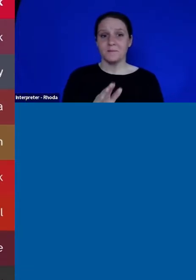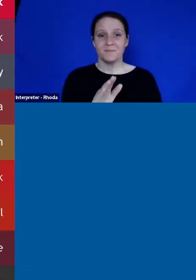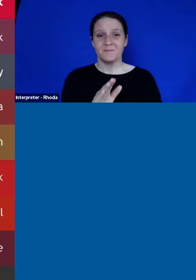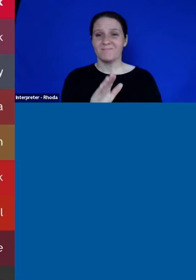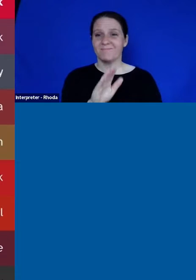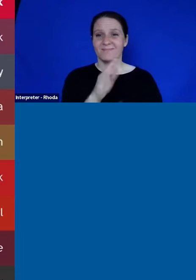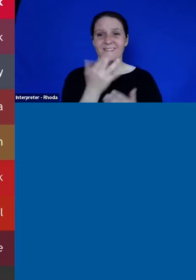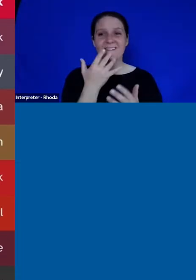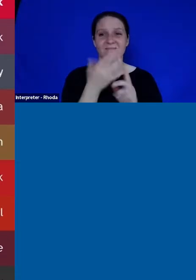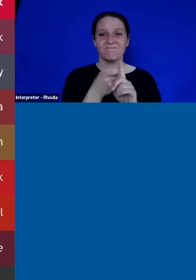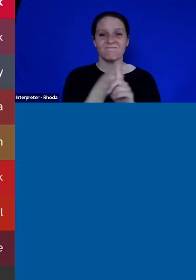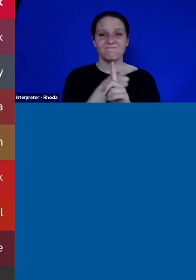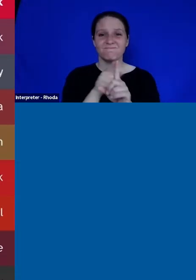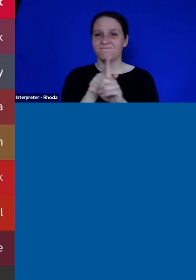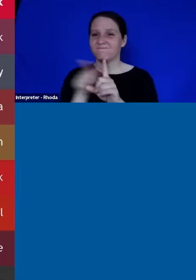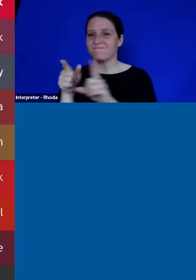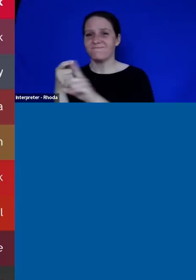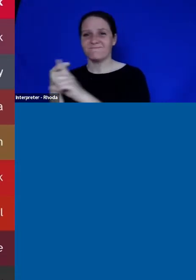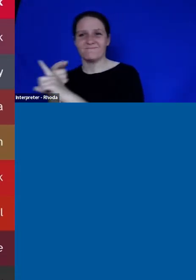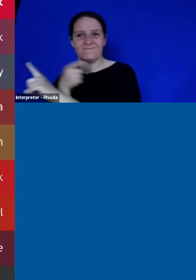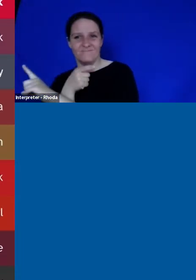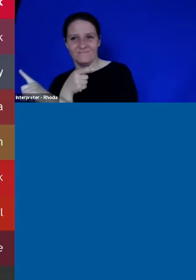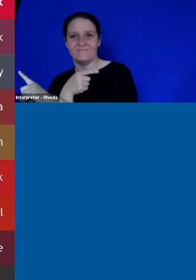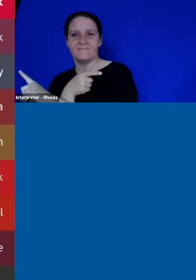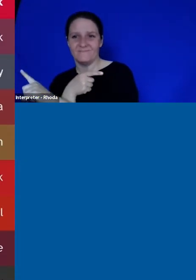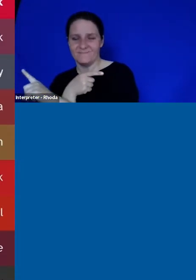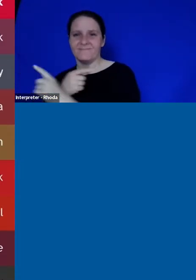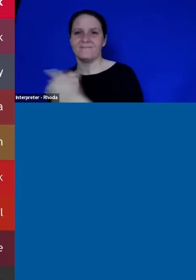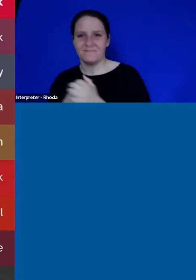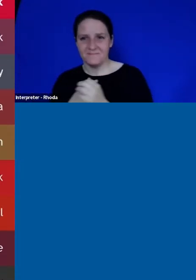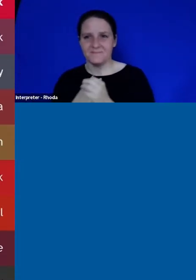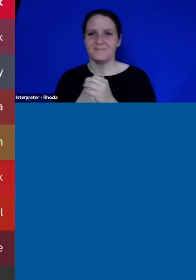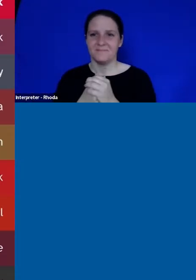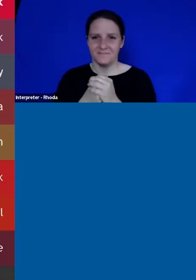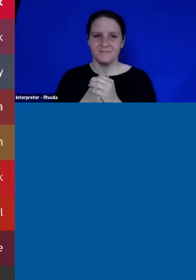yellow looks like a light chartreuse color, and hot pink is like a wine color.